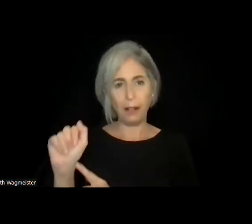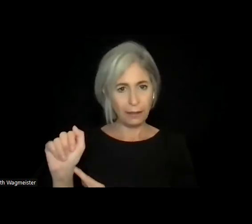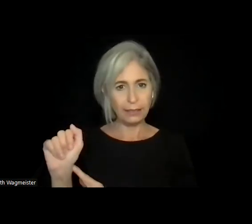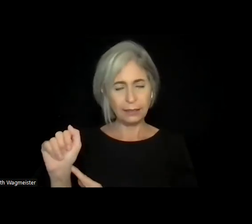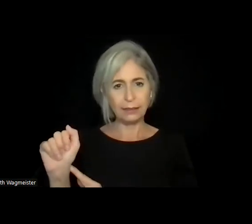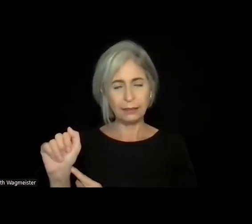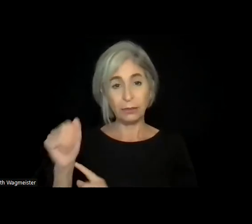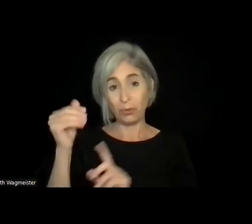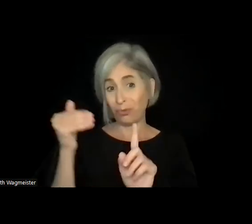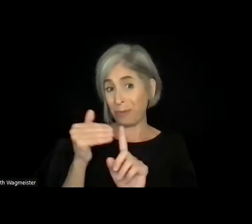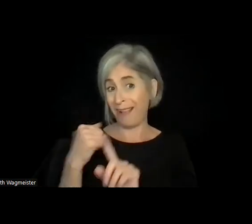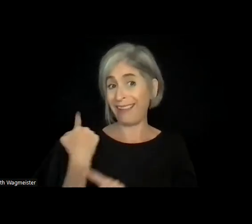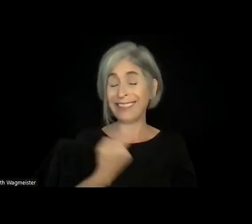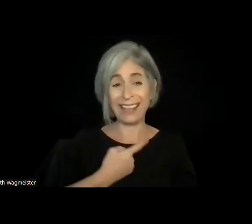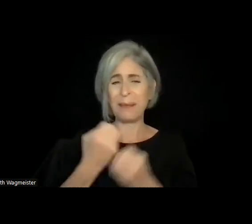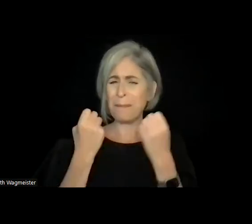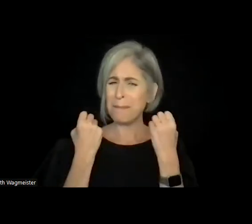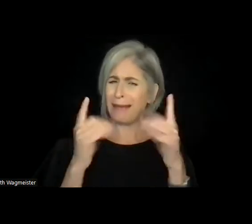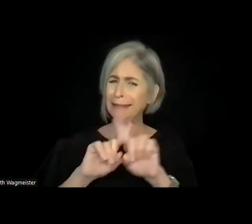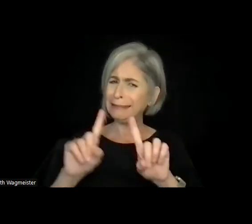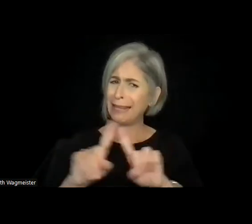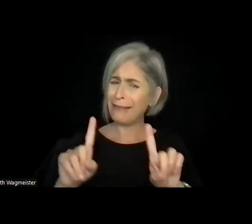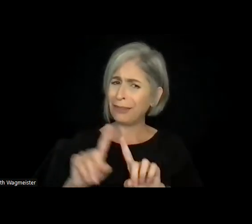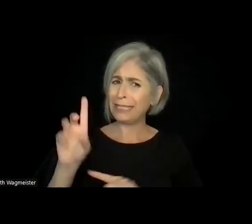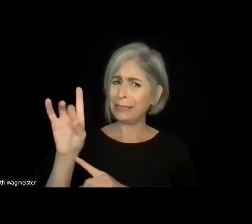products environments for Persons with Disabilities and that means all